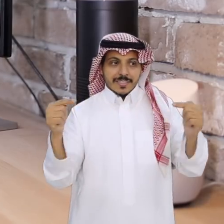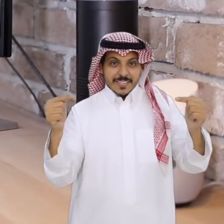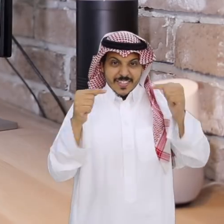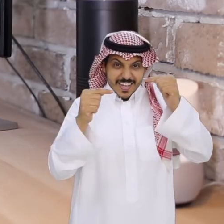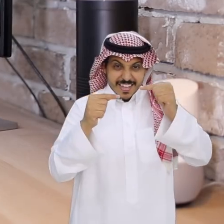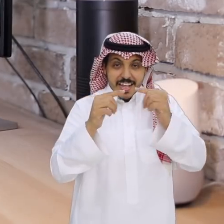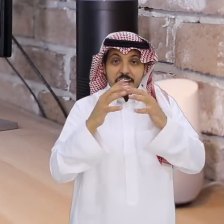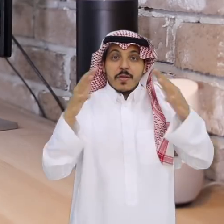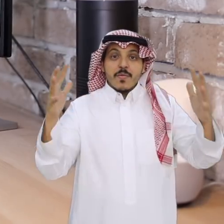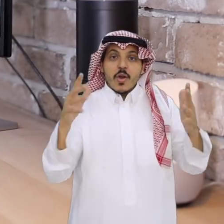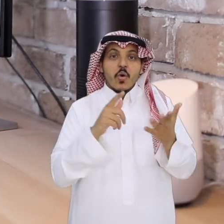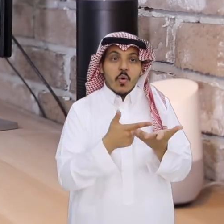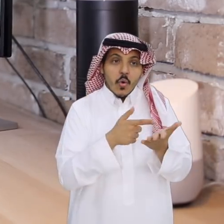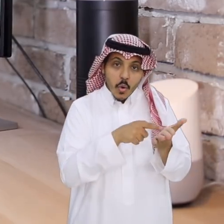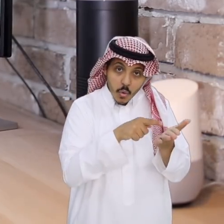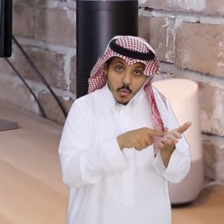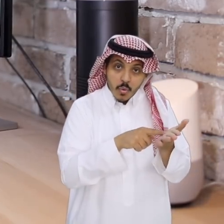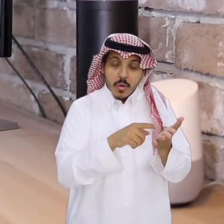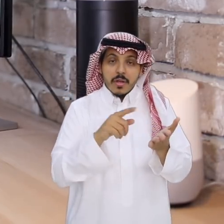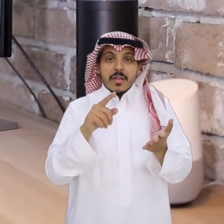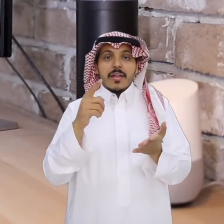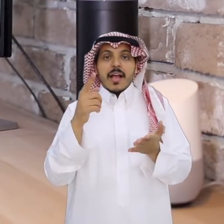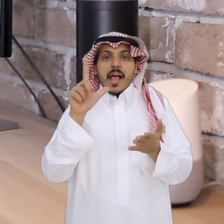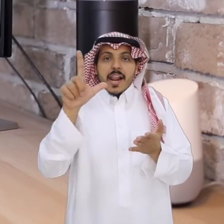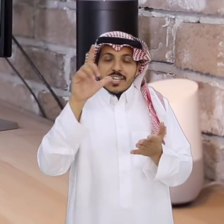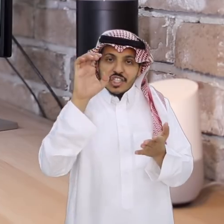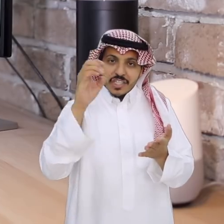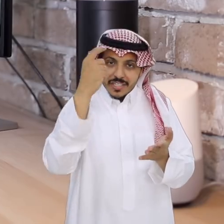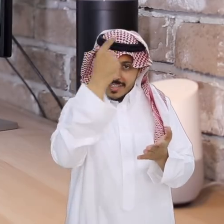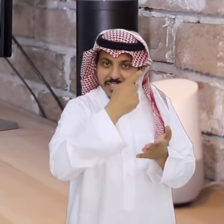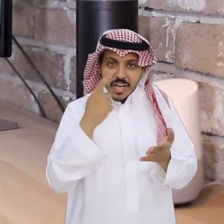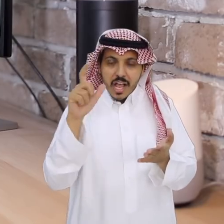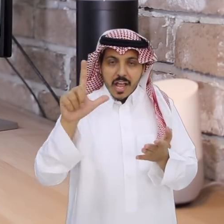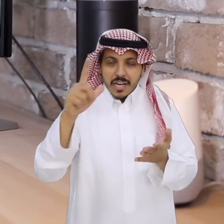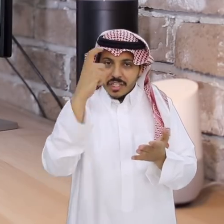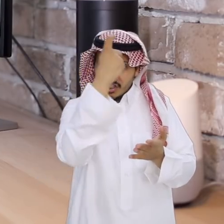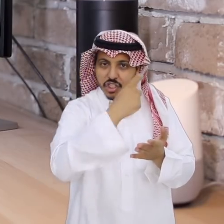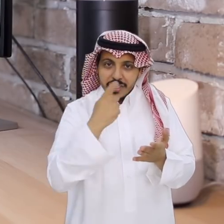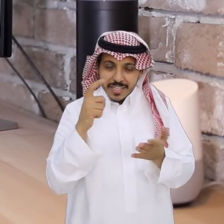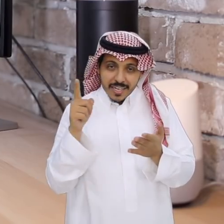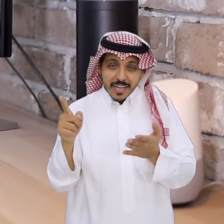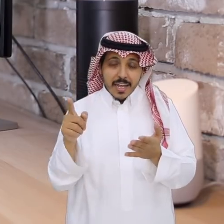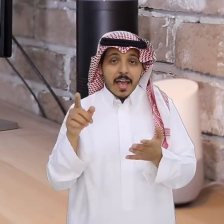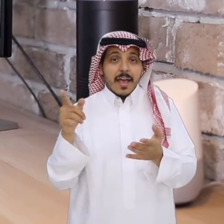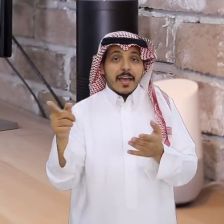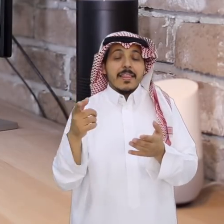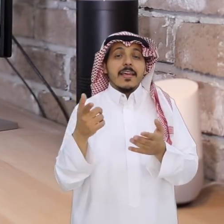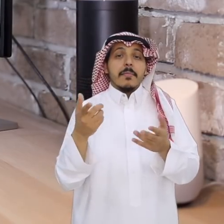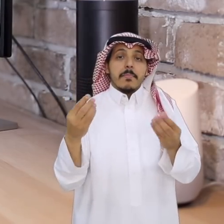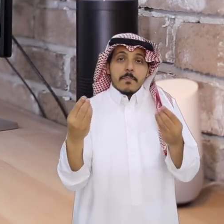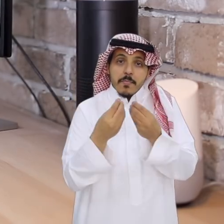The only competitor for the Note will be the Mate 10 Pro.